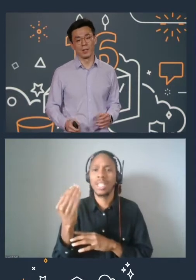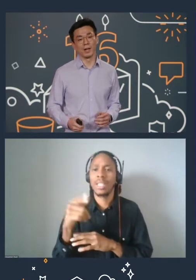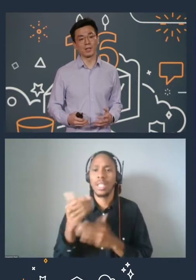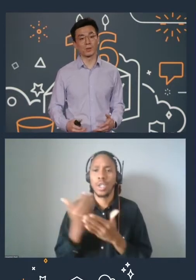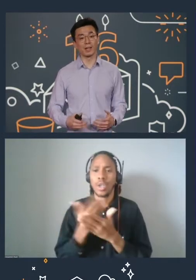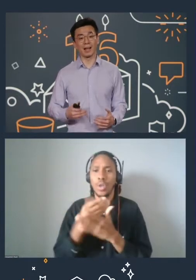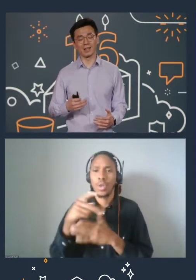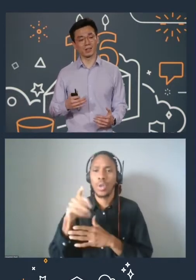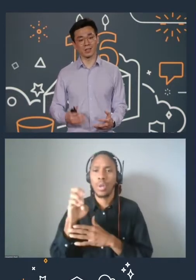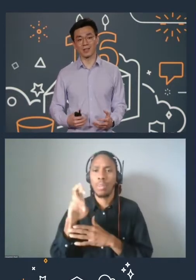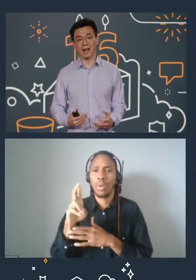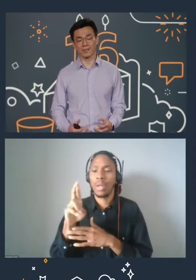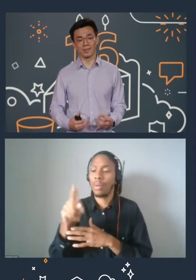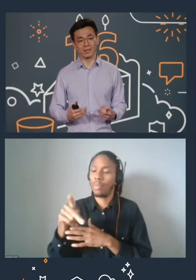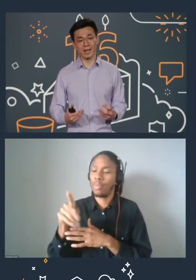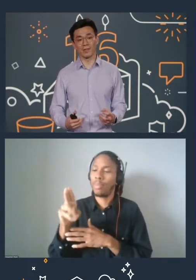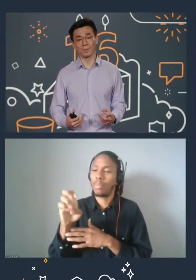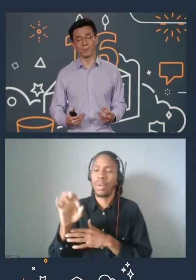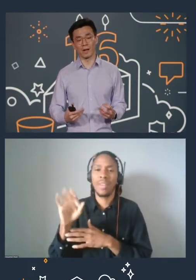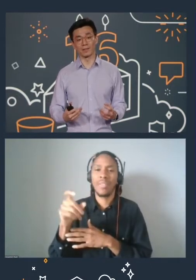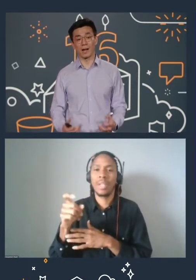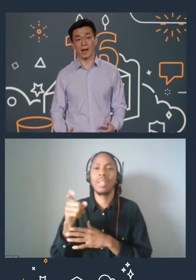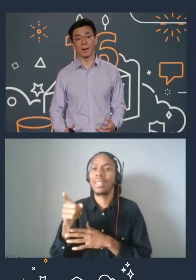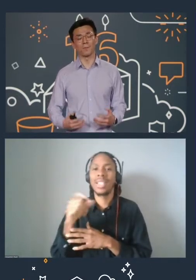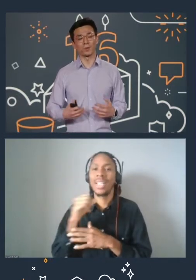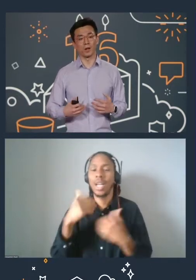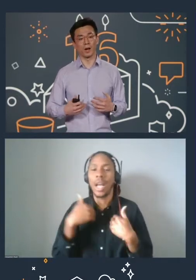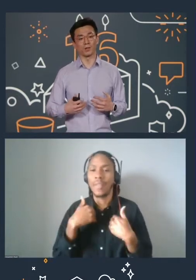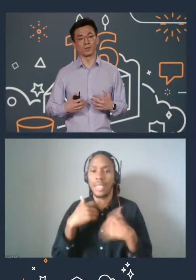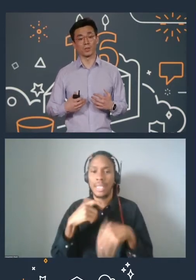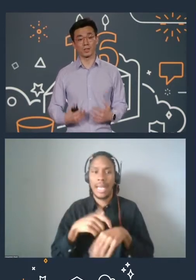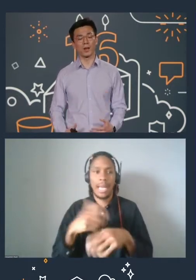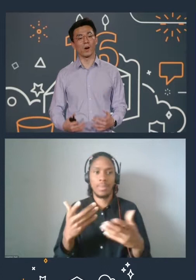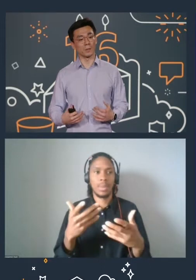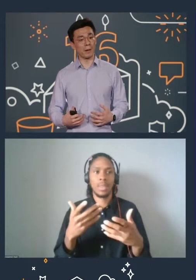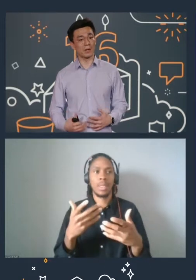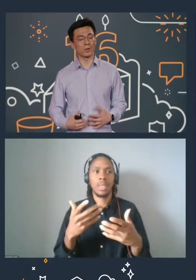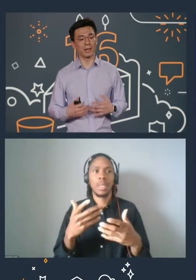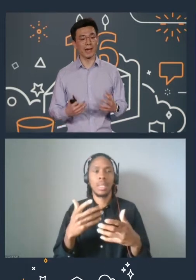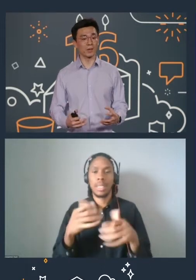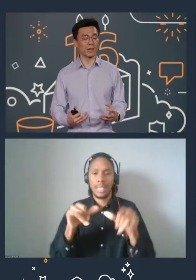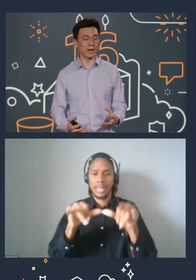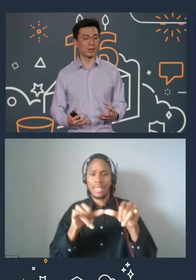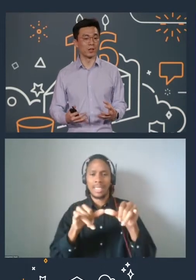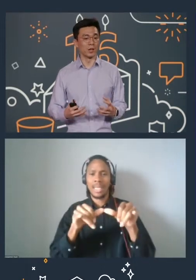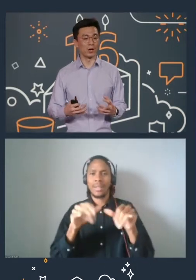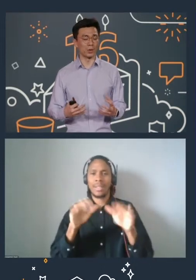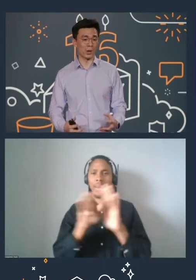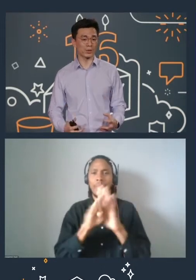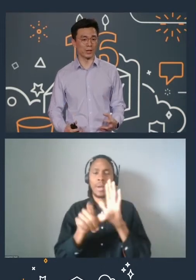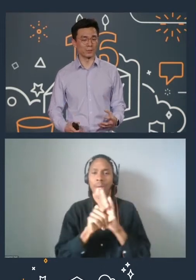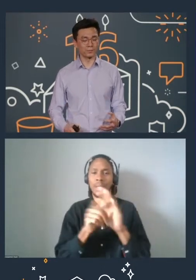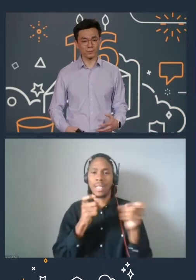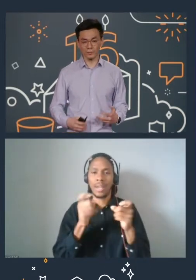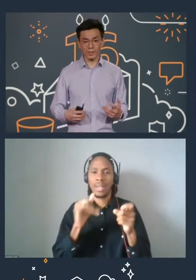S3 doesn't have, at the time to scale on the background to handle that kinda request rate.